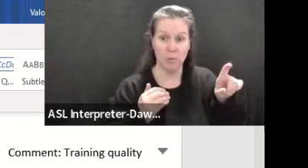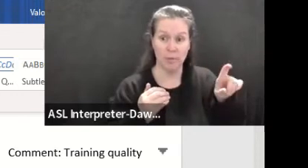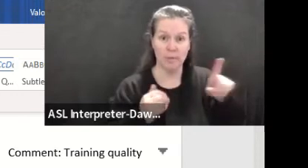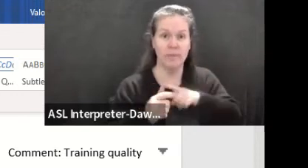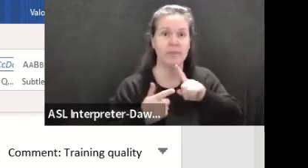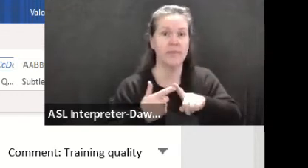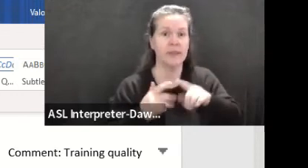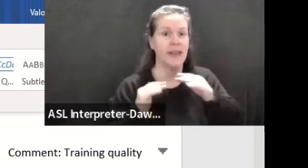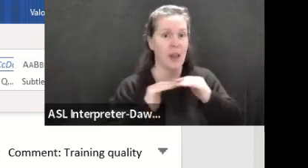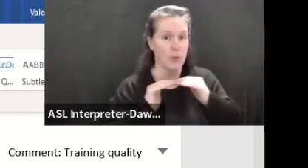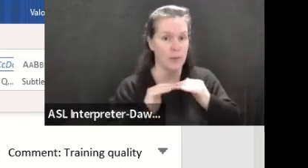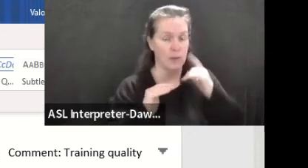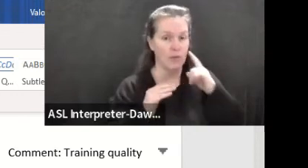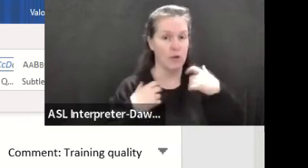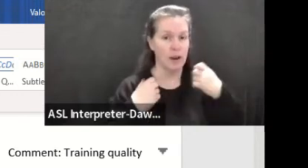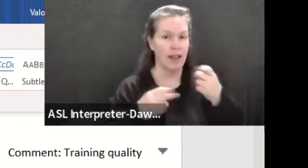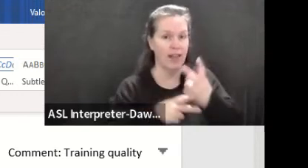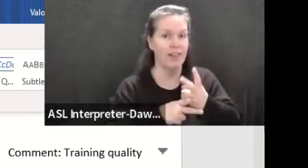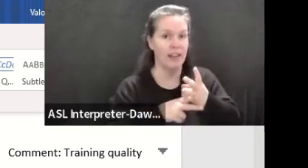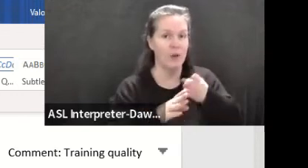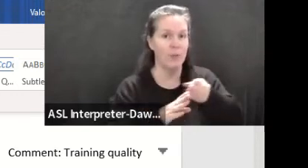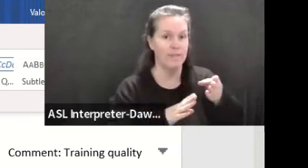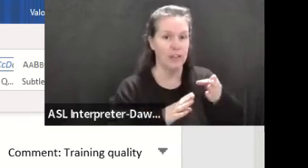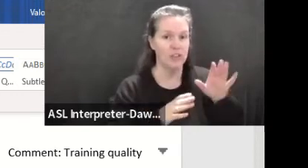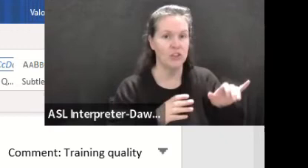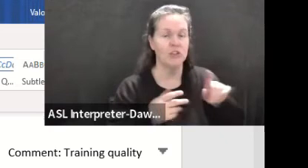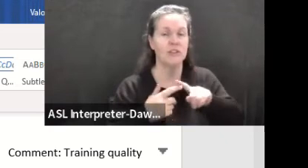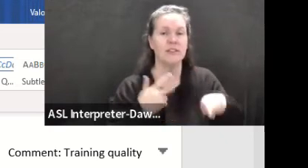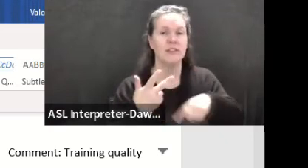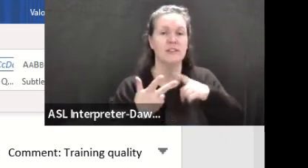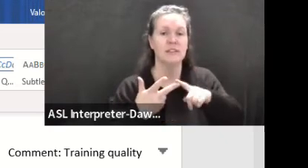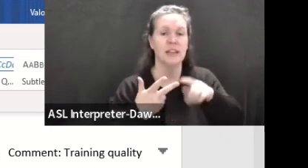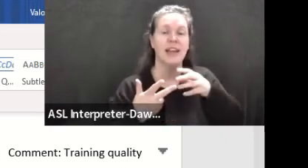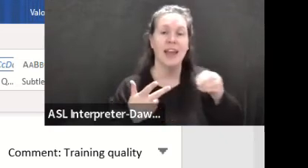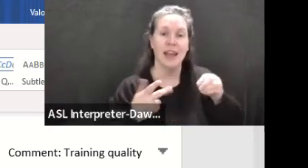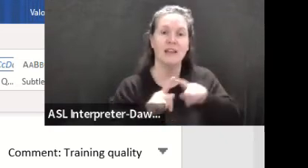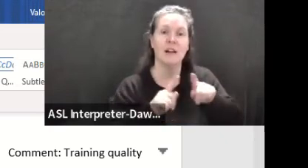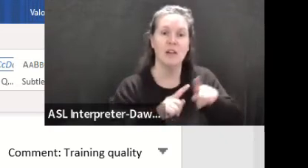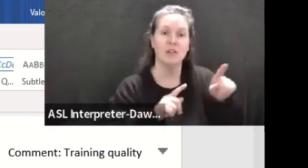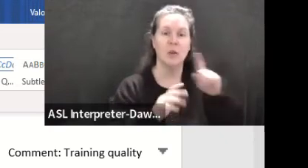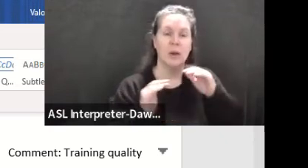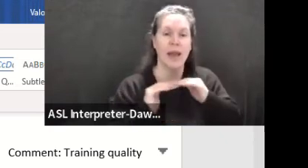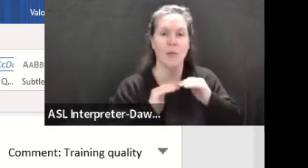Is it equitable for healthcare professionals? And also is it equitable for the individuals